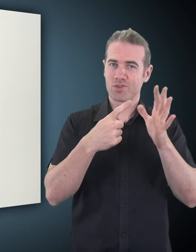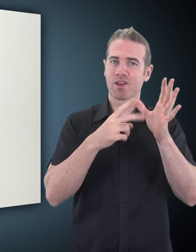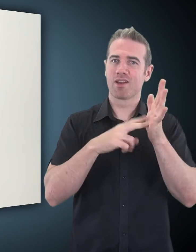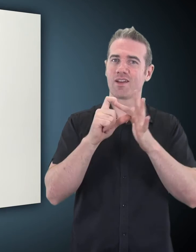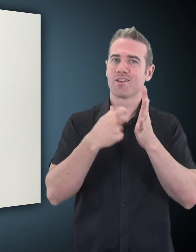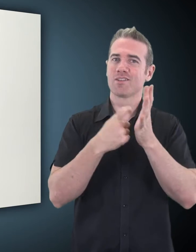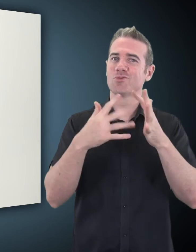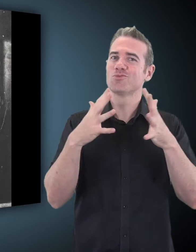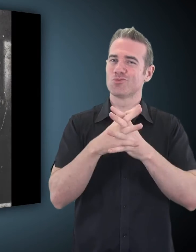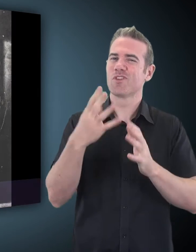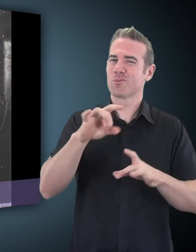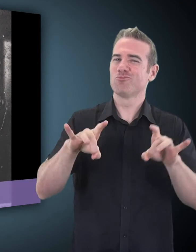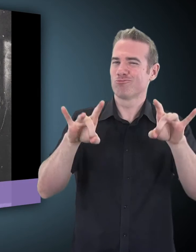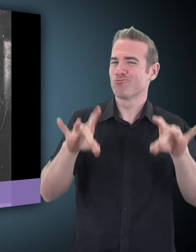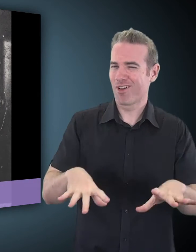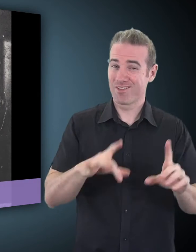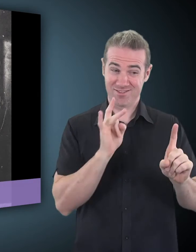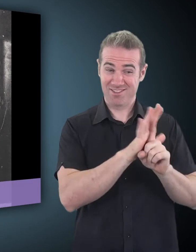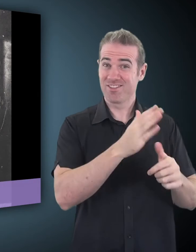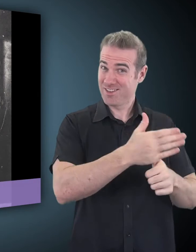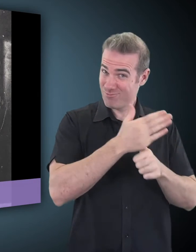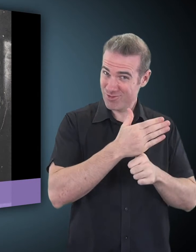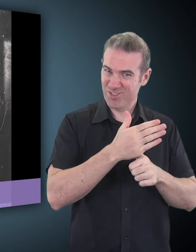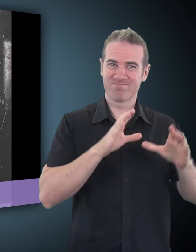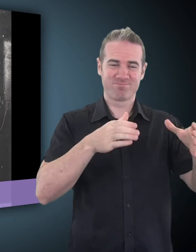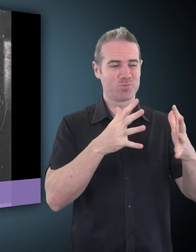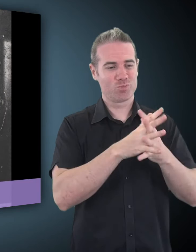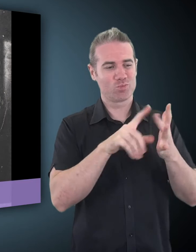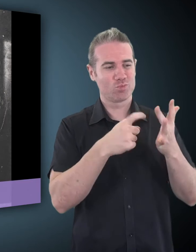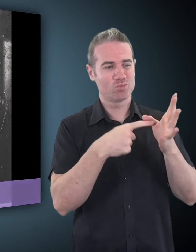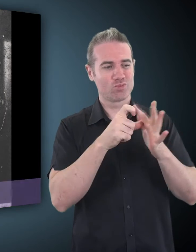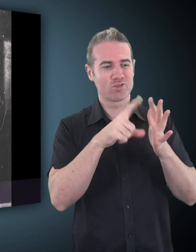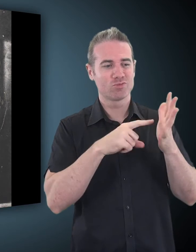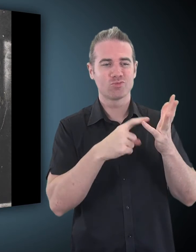man of the Wiradjuri people. He is interested in perceptions of identity through history,